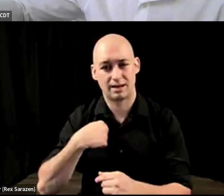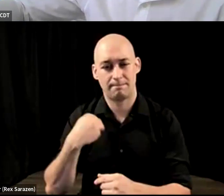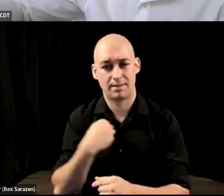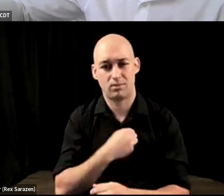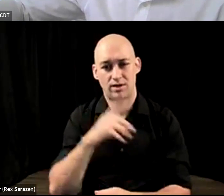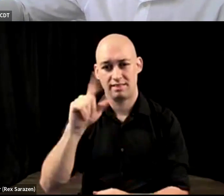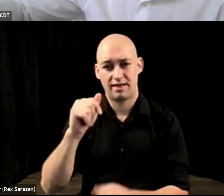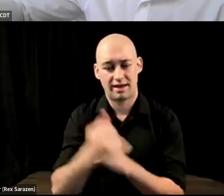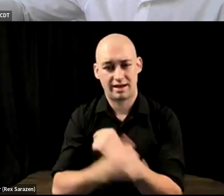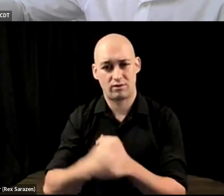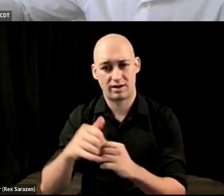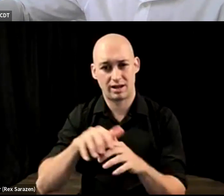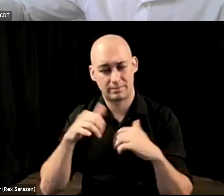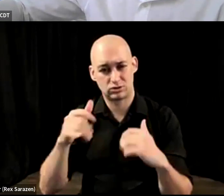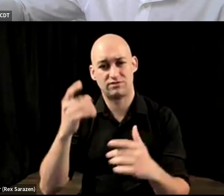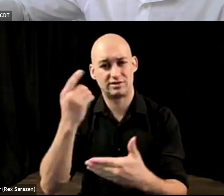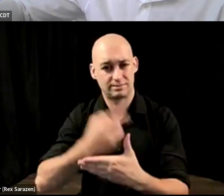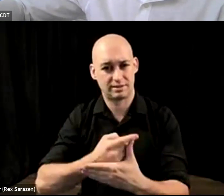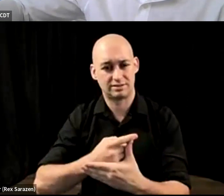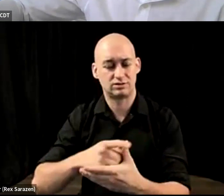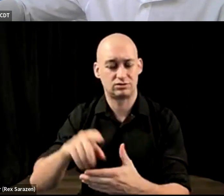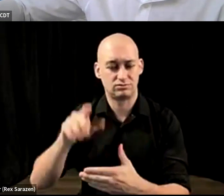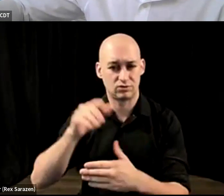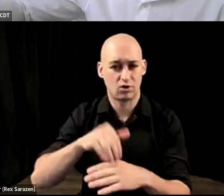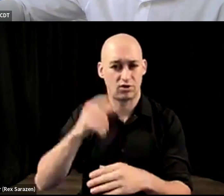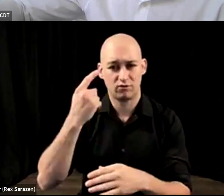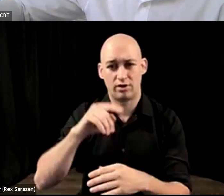Commission on Disabilities and the California Commission on Disabilities. So the comments